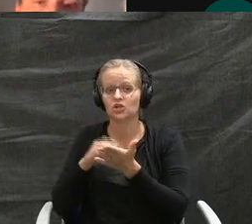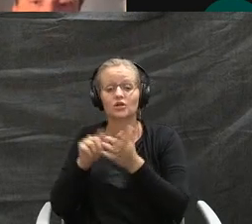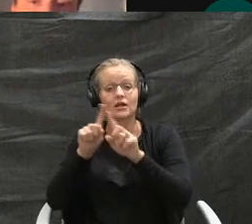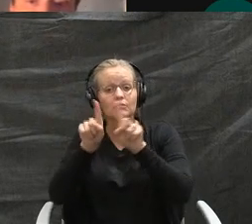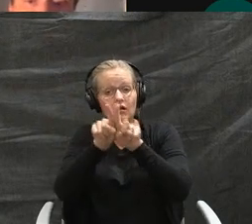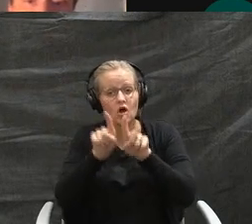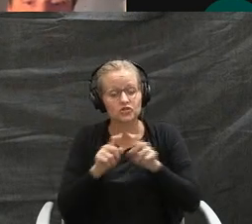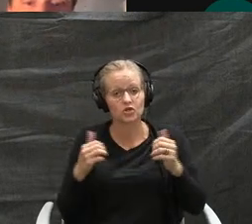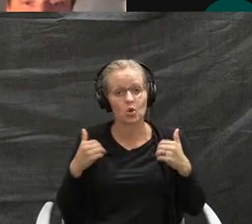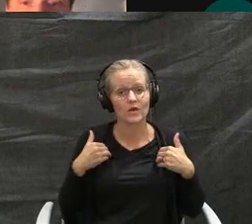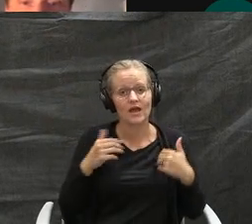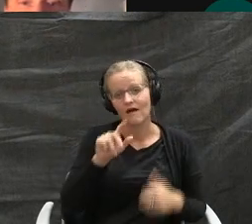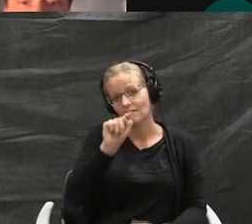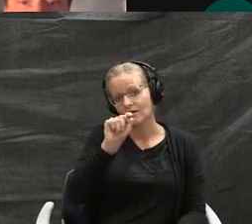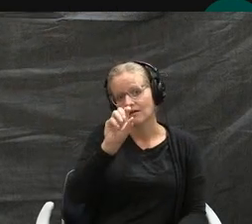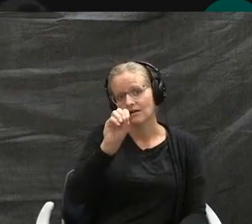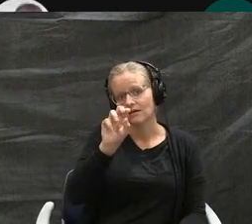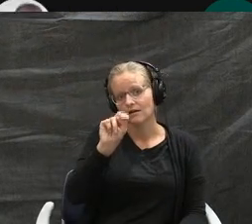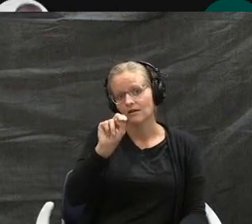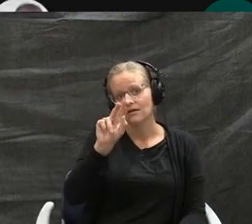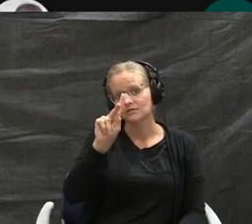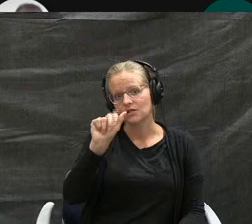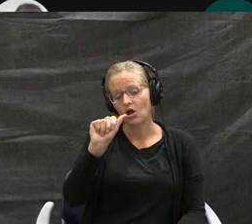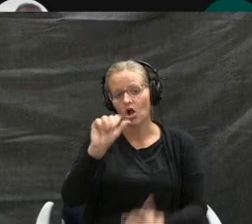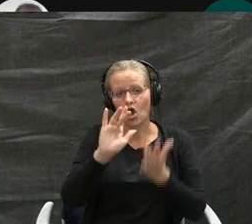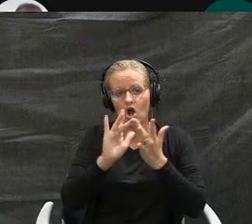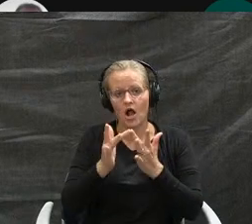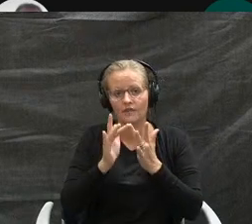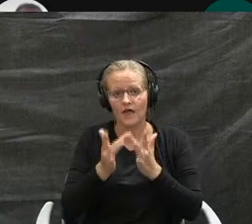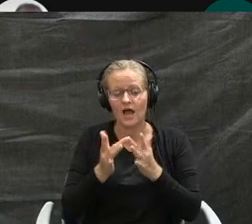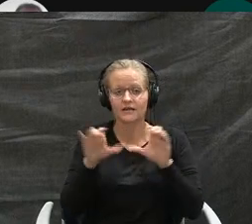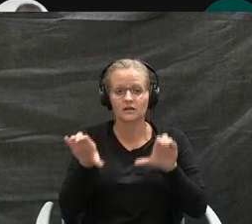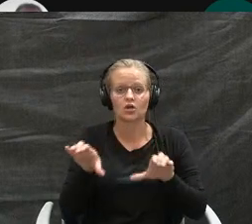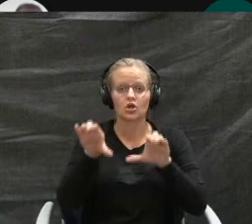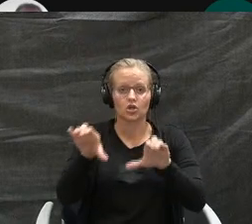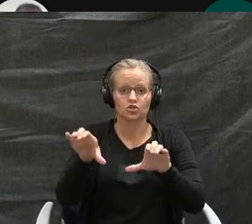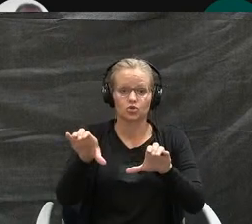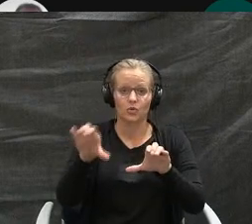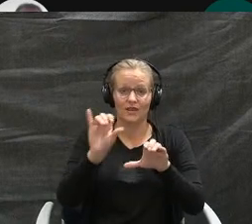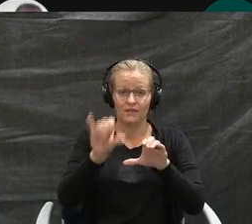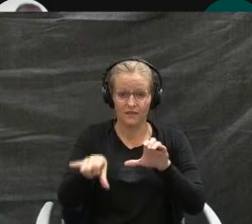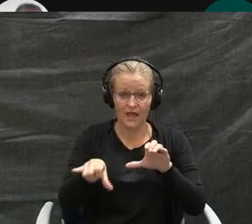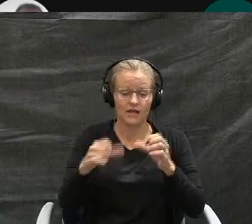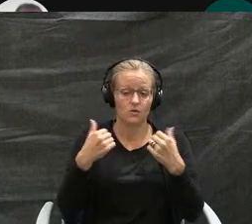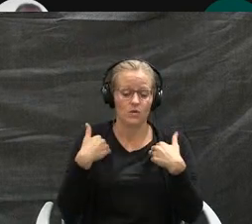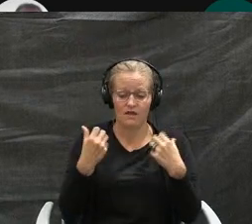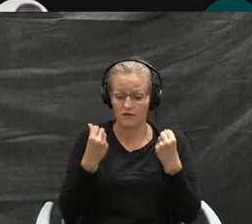that are doing completely asynchronous. Learning through our course, we've got a number of new classes for online, so